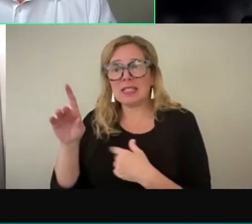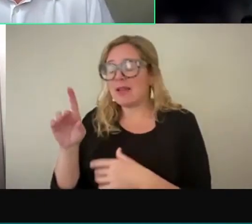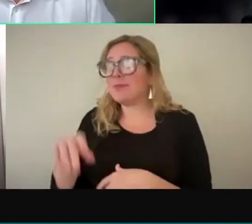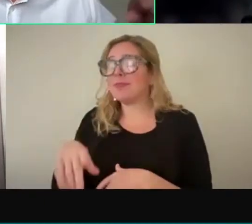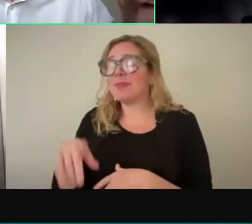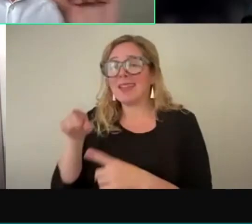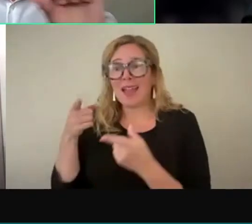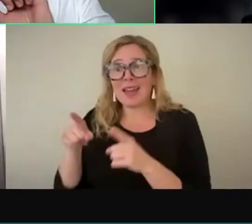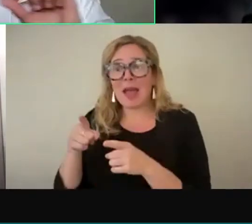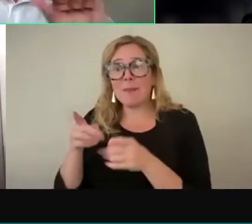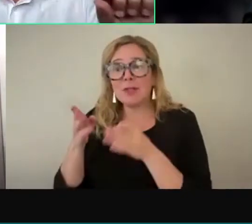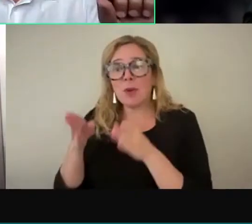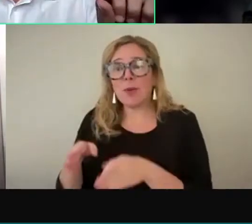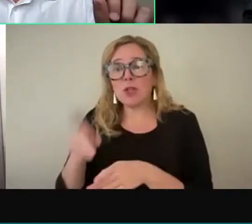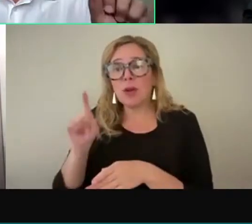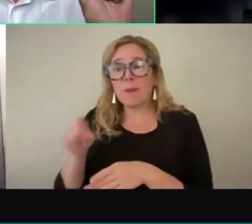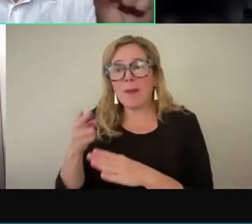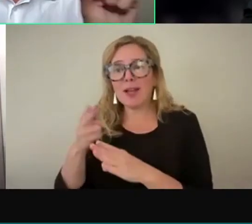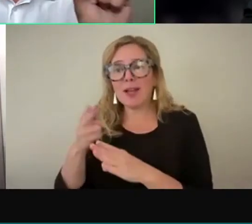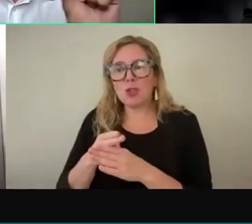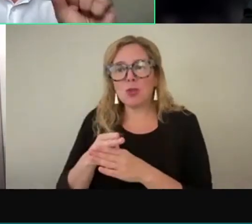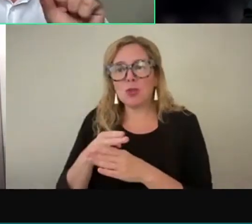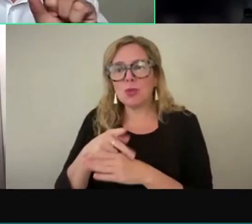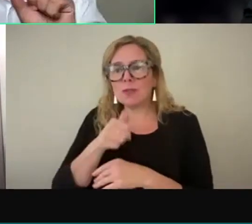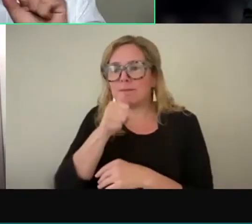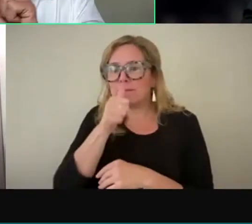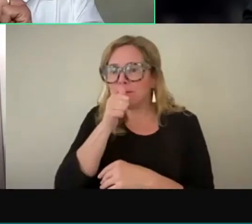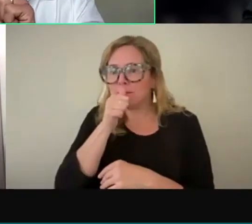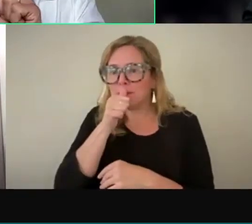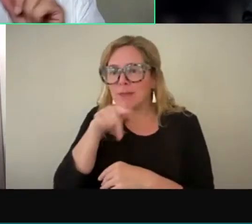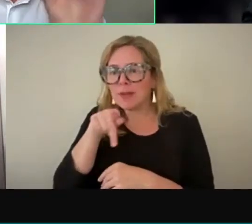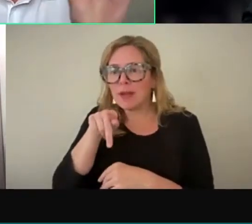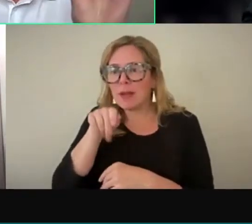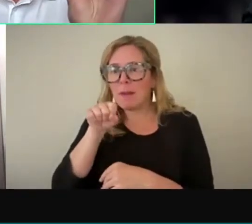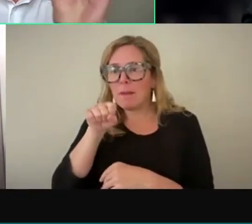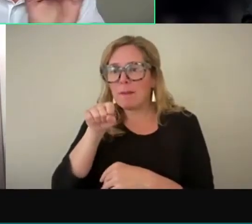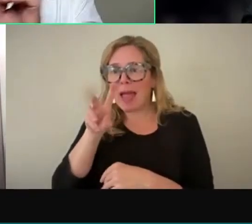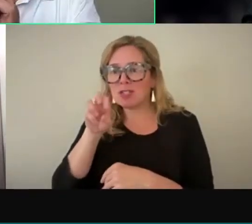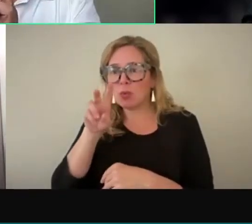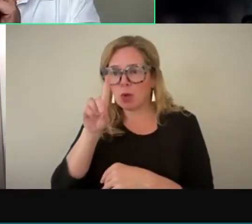usually the password field is masked. When you enter the characters, they show up as stars.